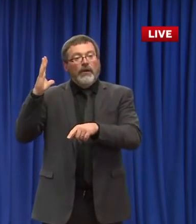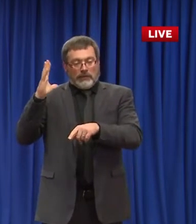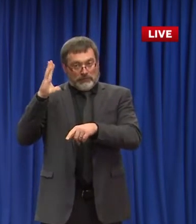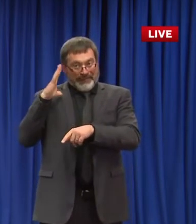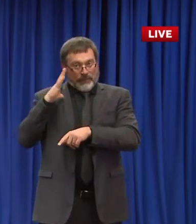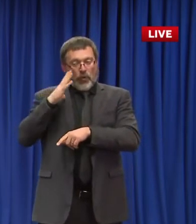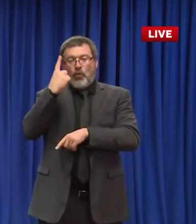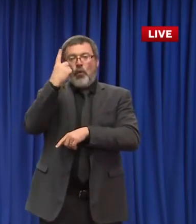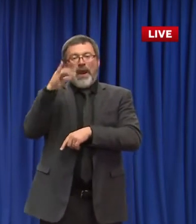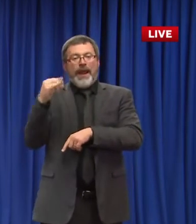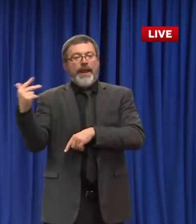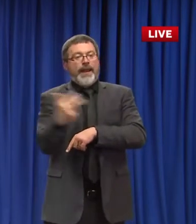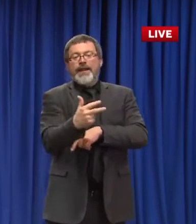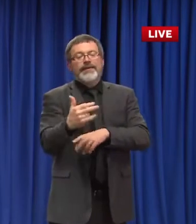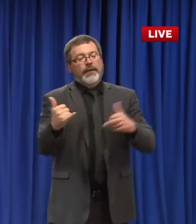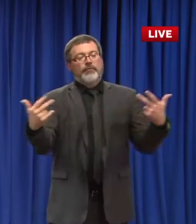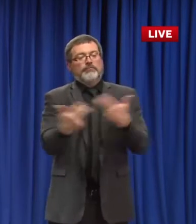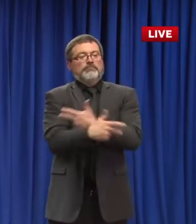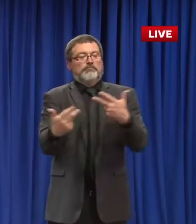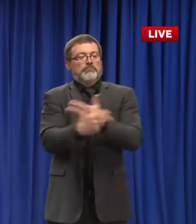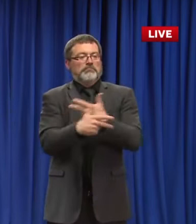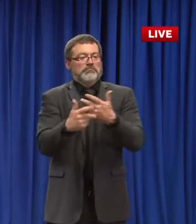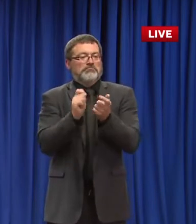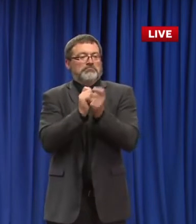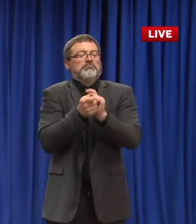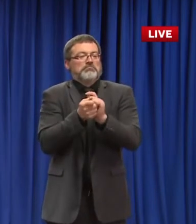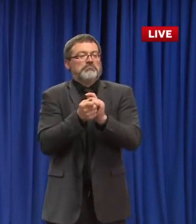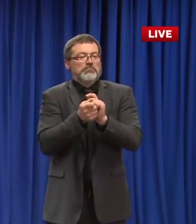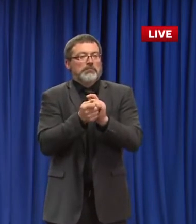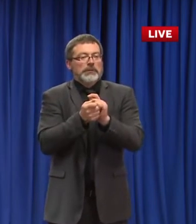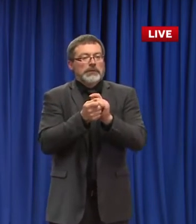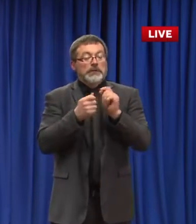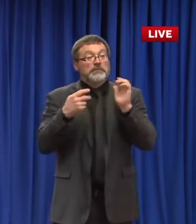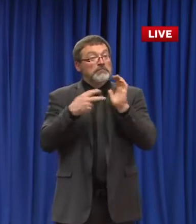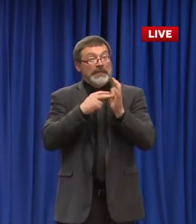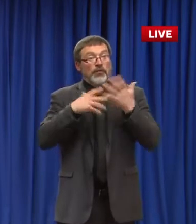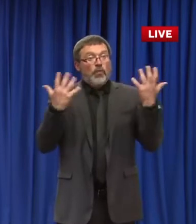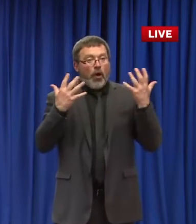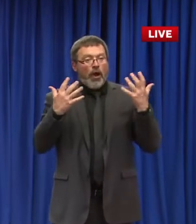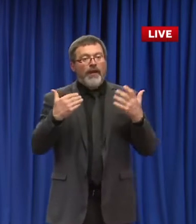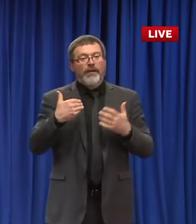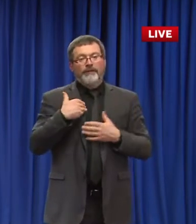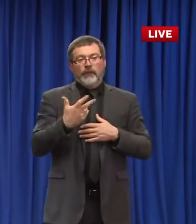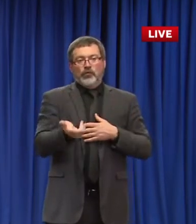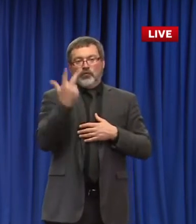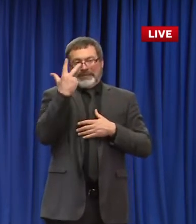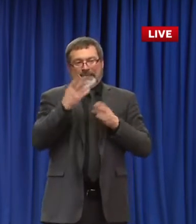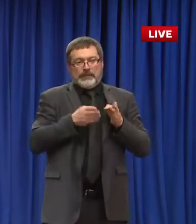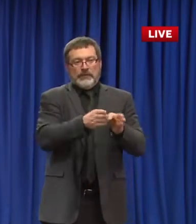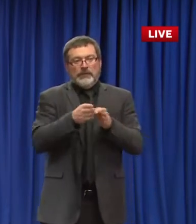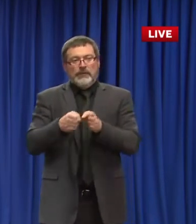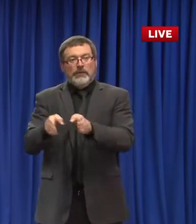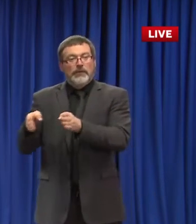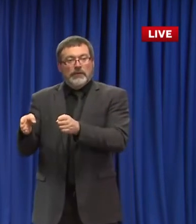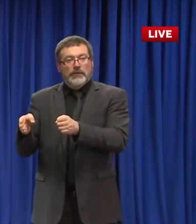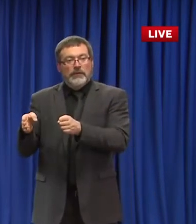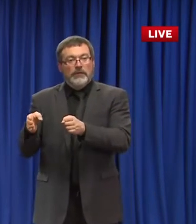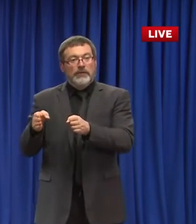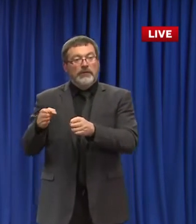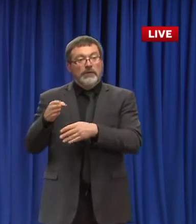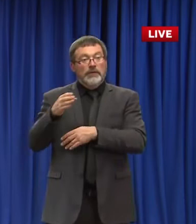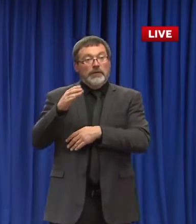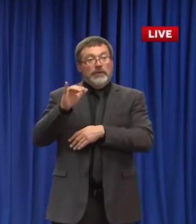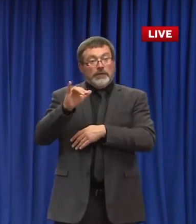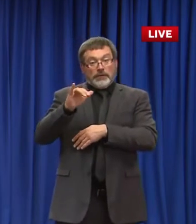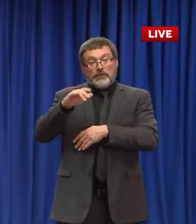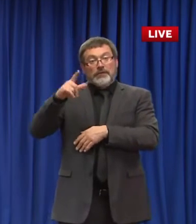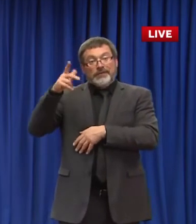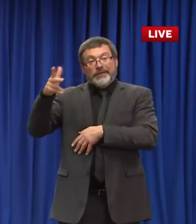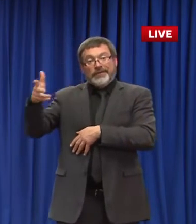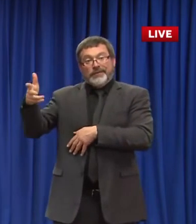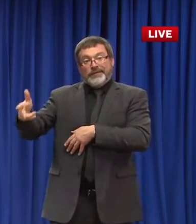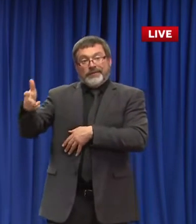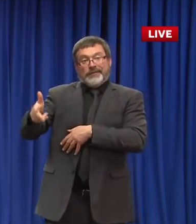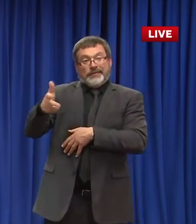ROAD FOR THE MOST PART WILL BE DIVERTING ON BACK ONTO ASHWORTH AVENUE FOR TWO-WAY TRAFFIC THAT WILL ALLOW AT LEAST THREE FULL LANES IF YOU WILL THAT ARE TRADITIONALLY ON-STREET PARKING